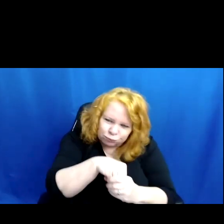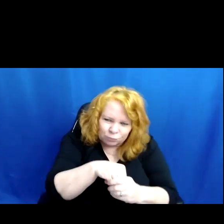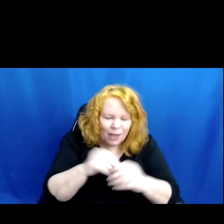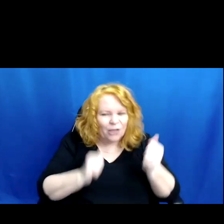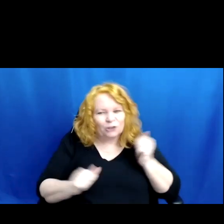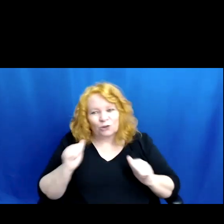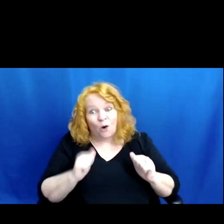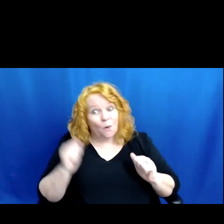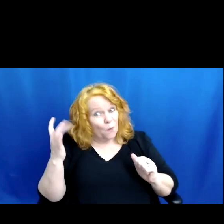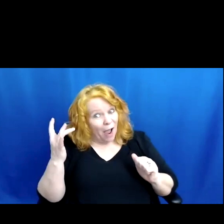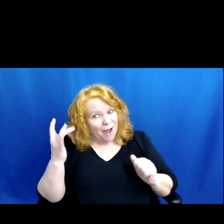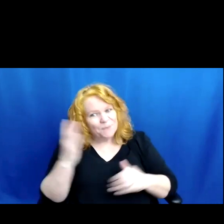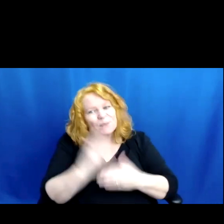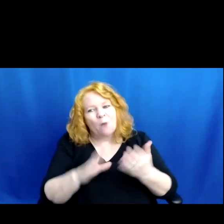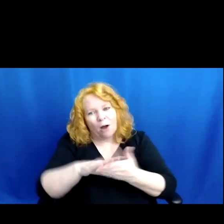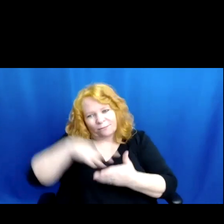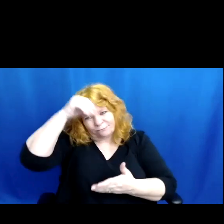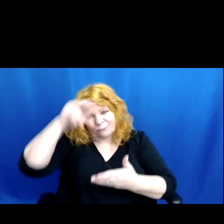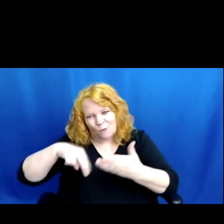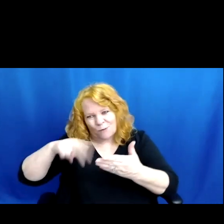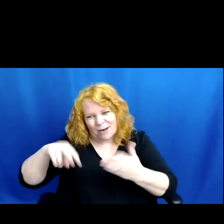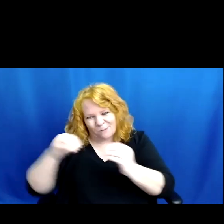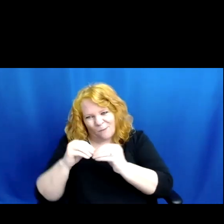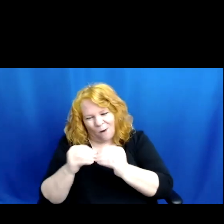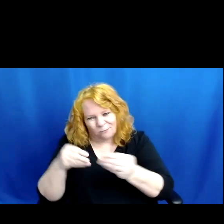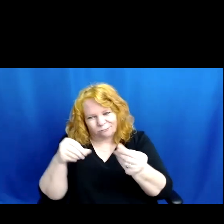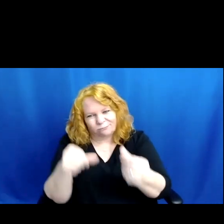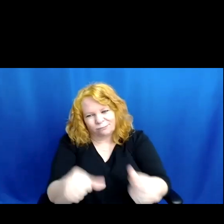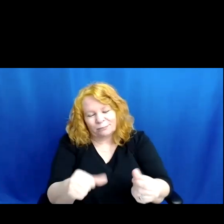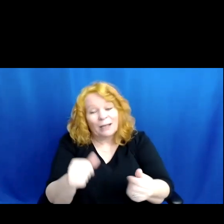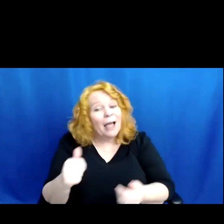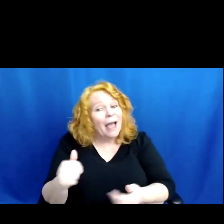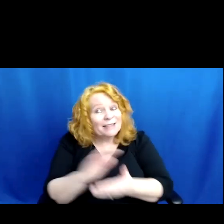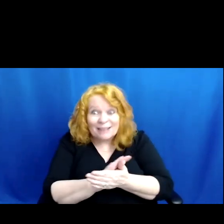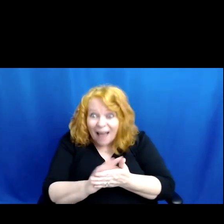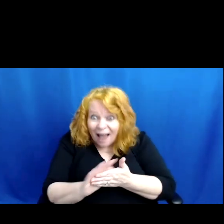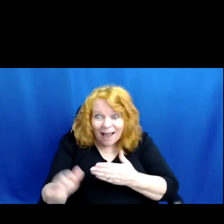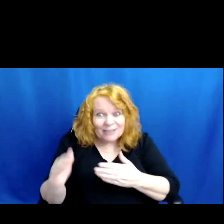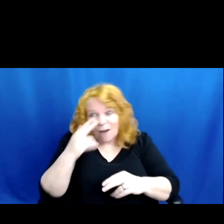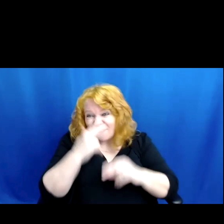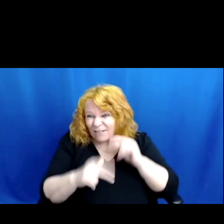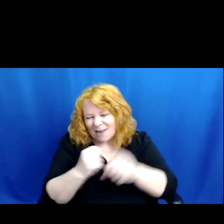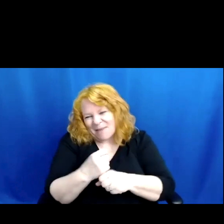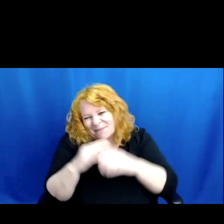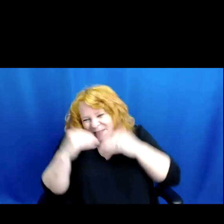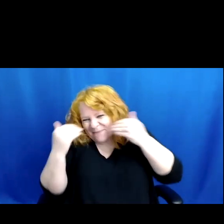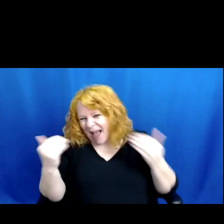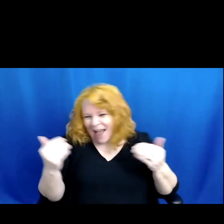part of literacy. And it’s just nice to have fun. It makes me smile when I sing and it makes me feel happy.